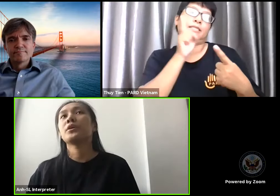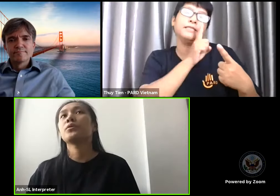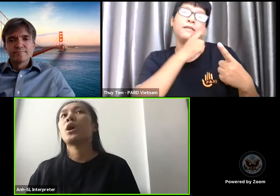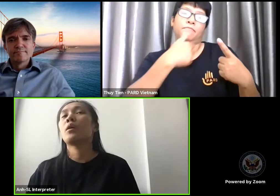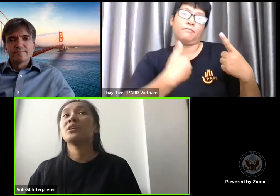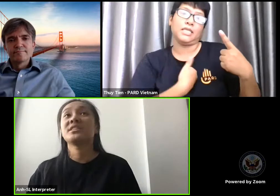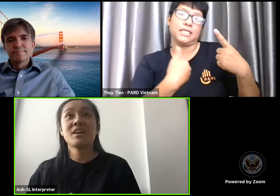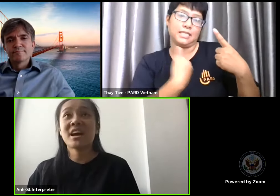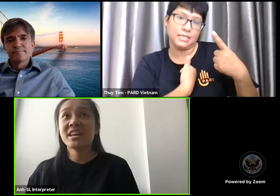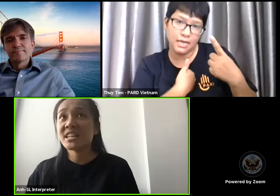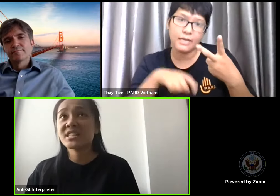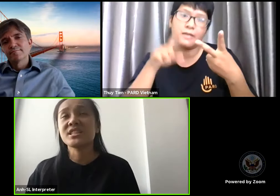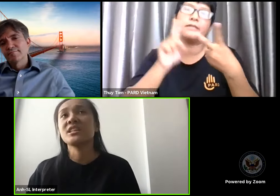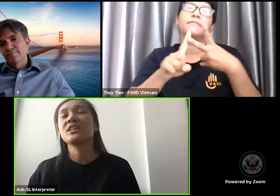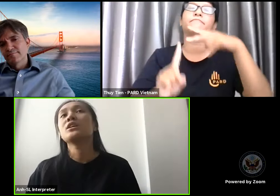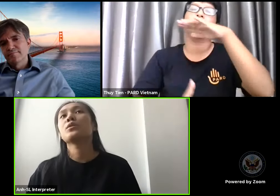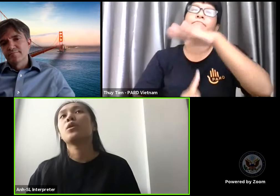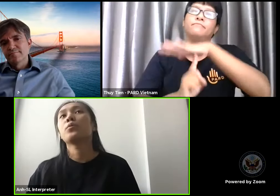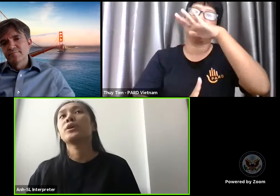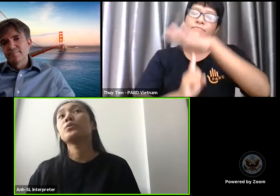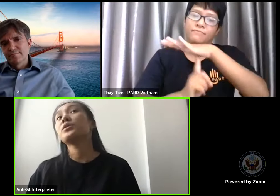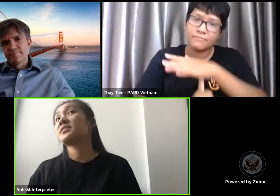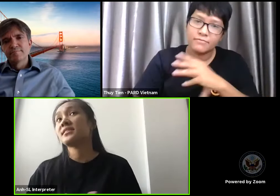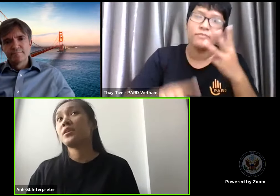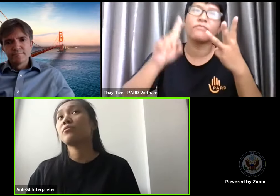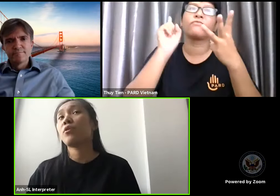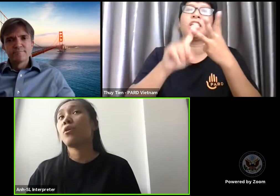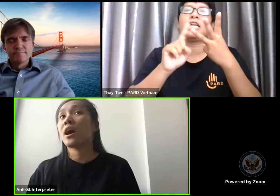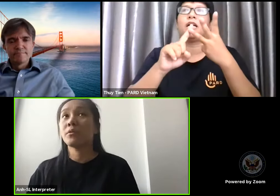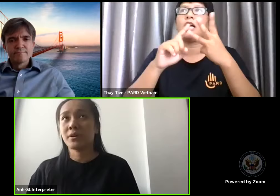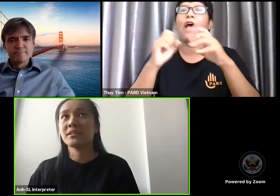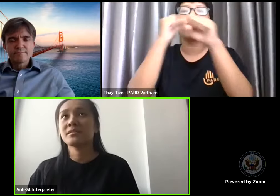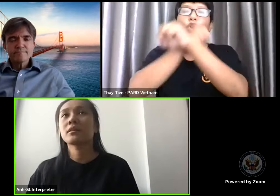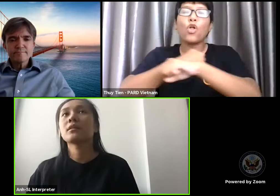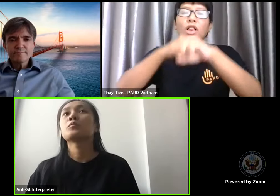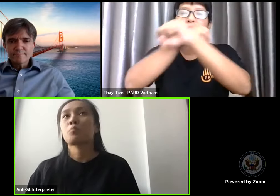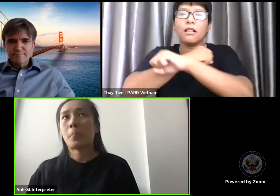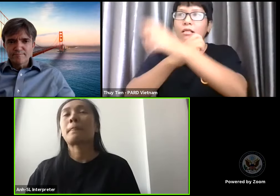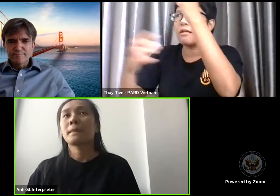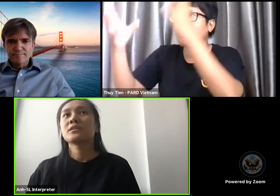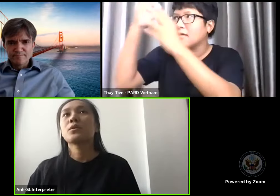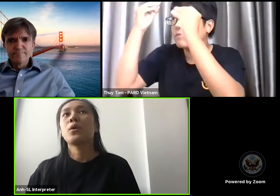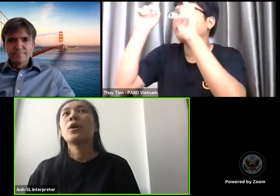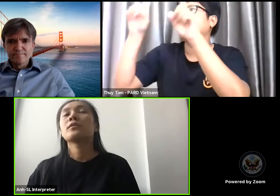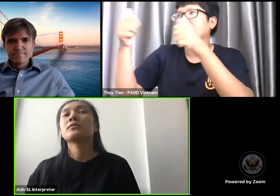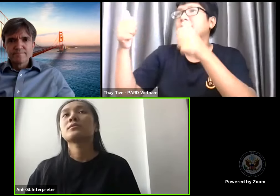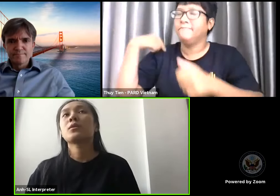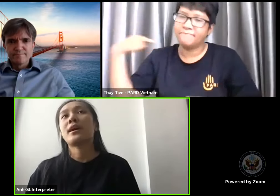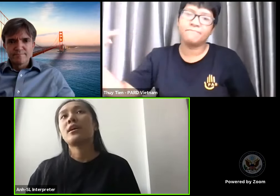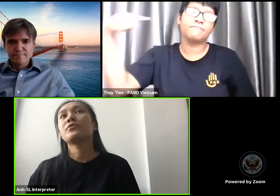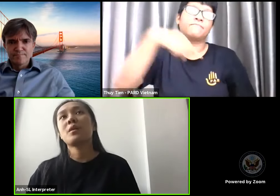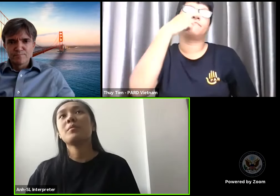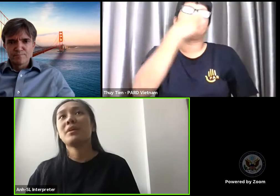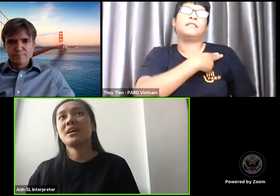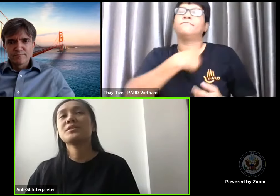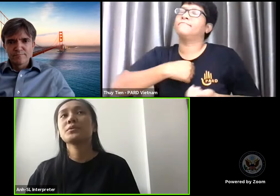not know our deaf identity, so we couldn't stand up for our rights. So, I have tried my best to